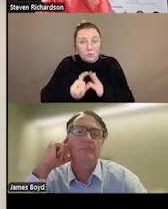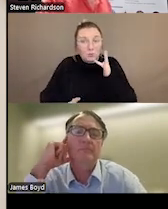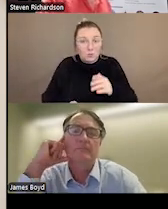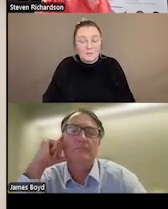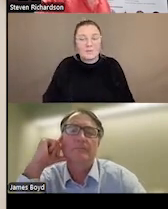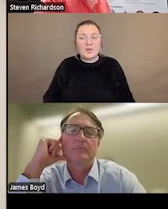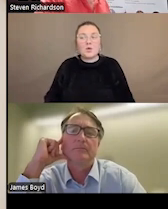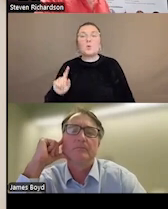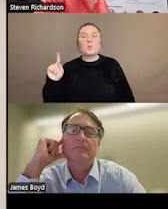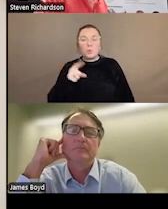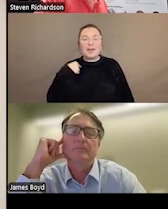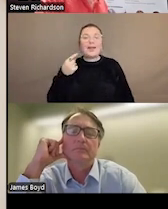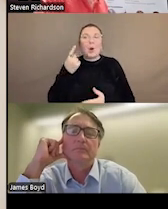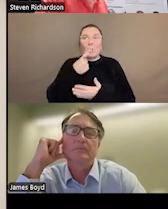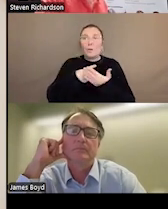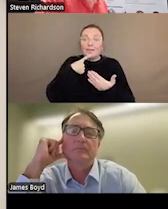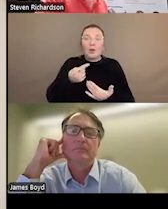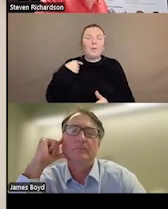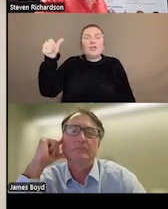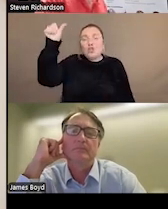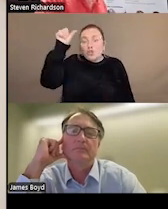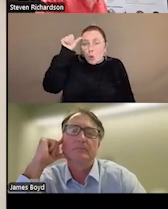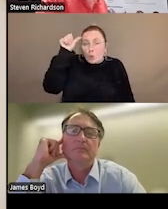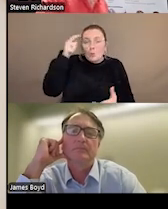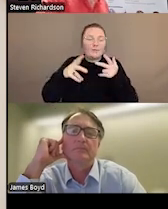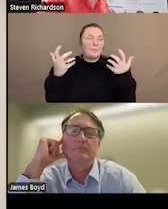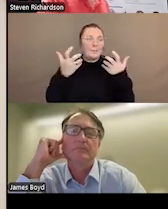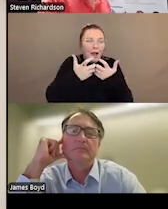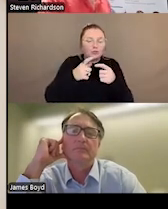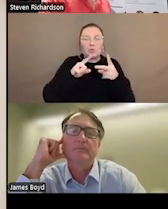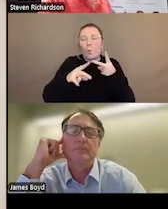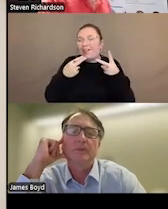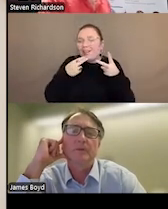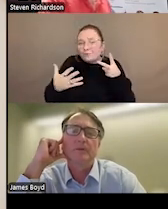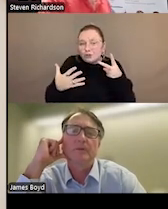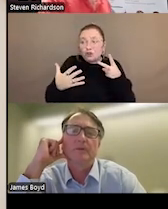What we know is that if you have some matching, some leverage funds to offer on the day that can